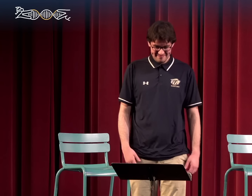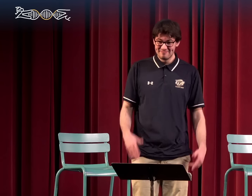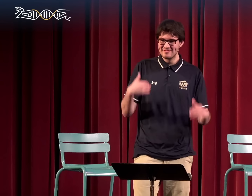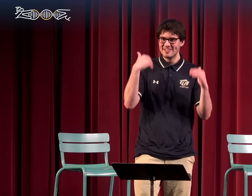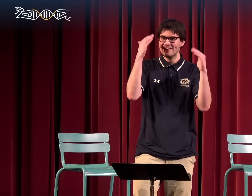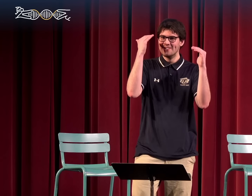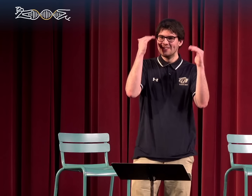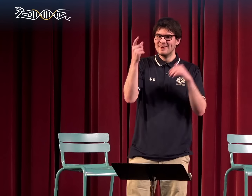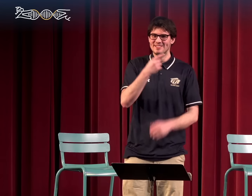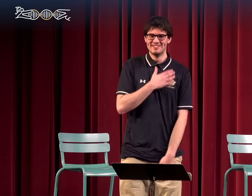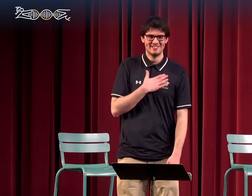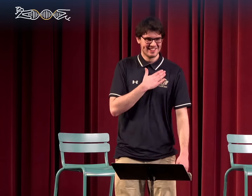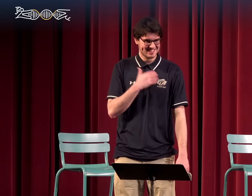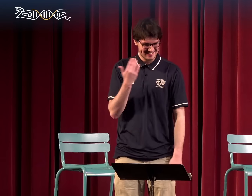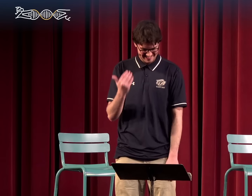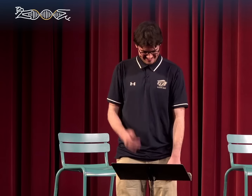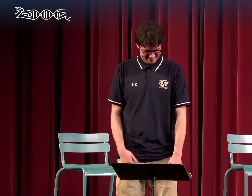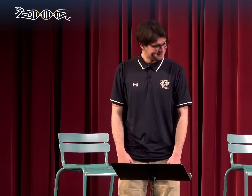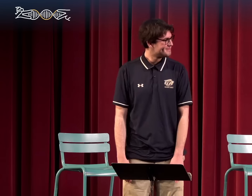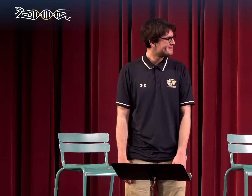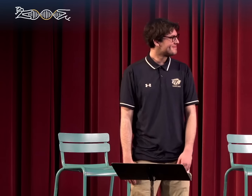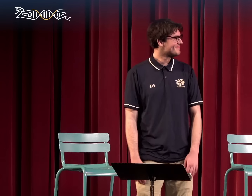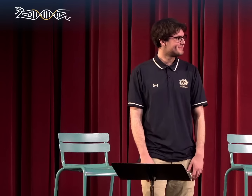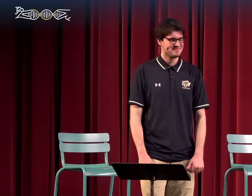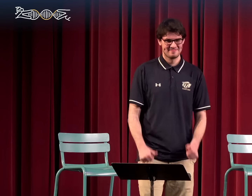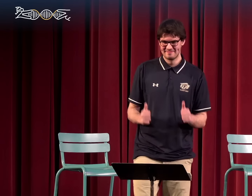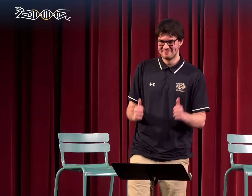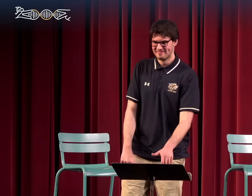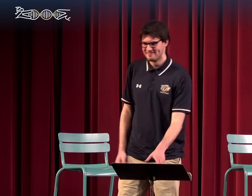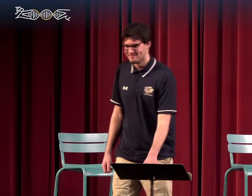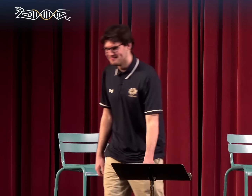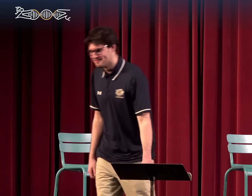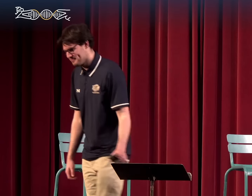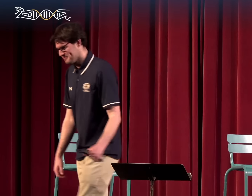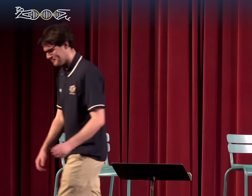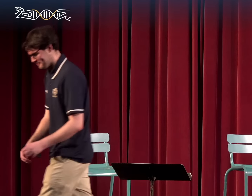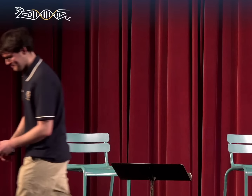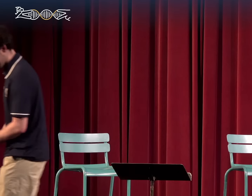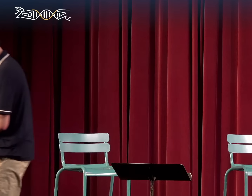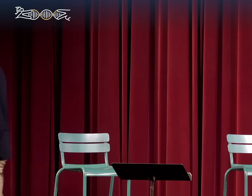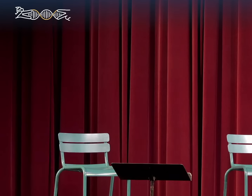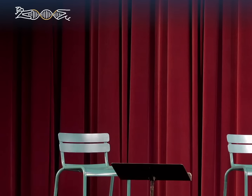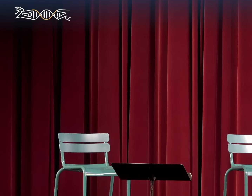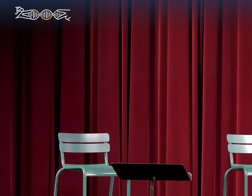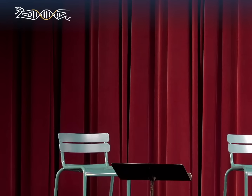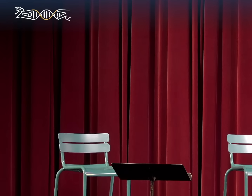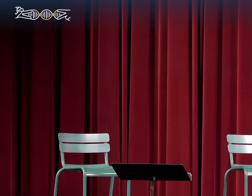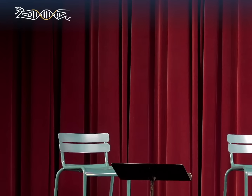That was hard to get did you know I hope that you enjoyed our debate. It was, thank you very much.